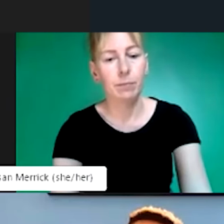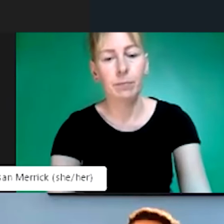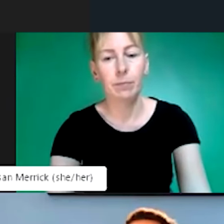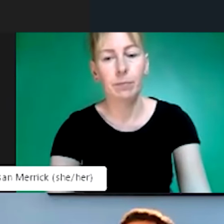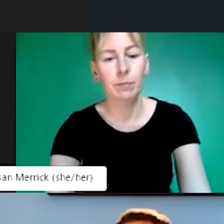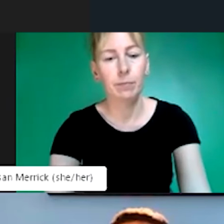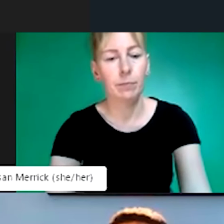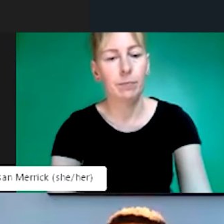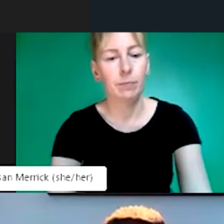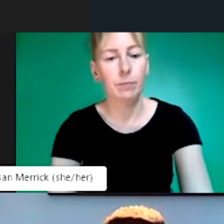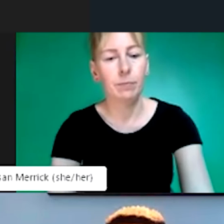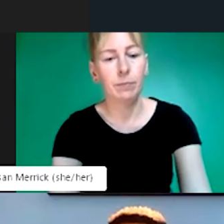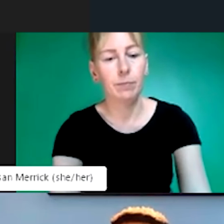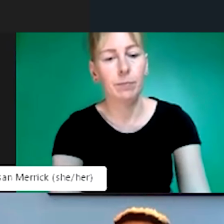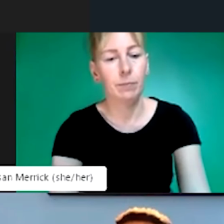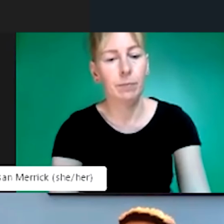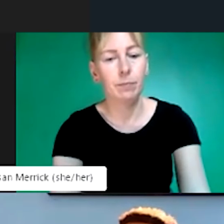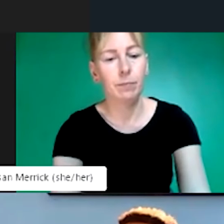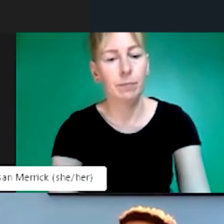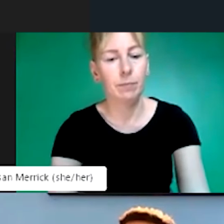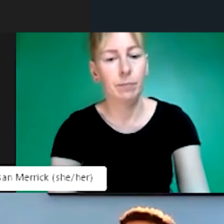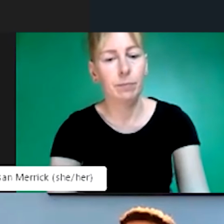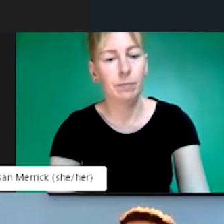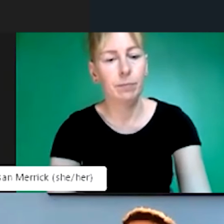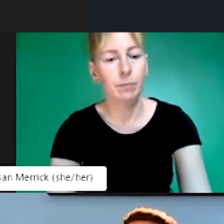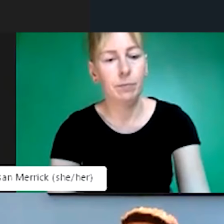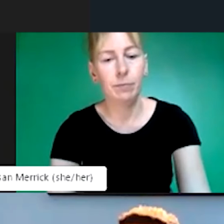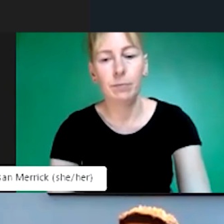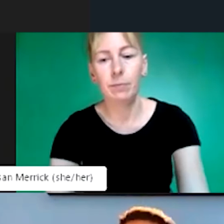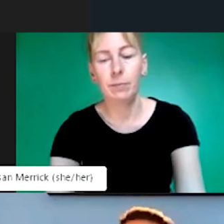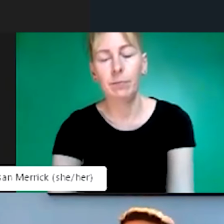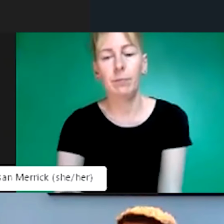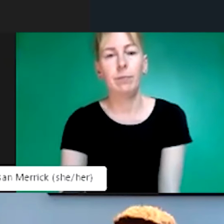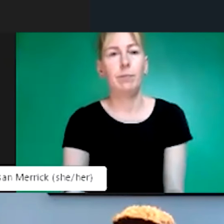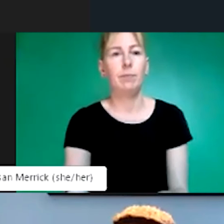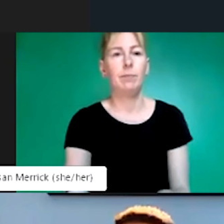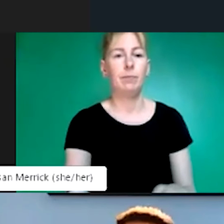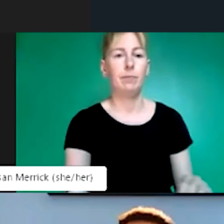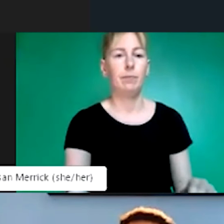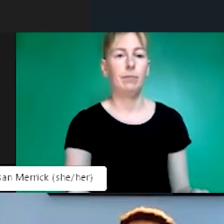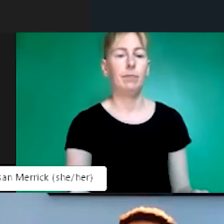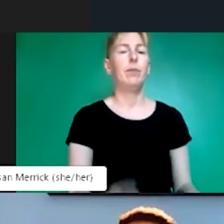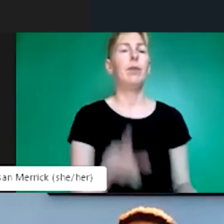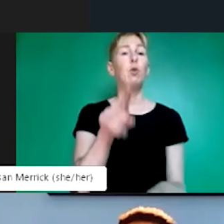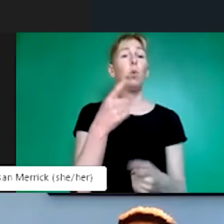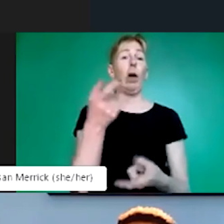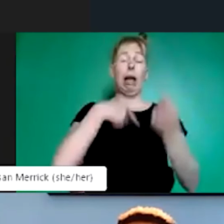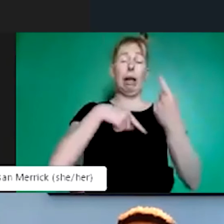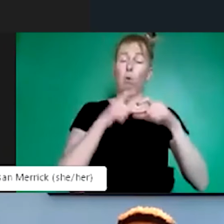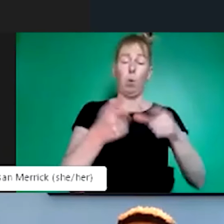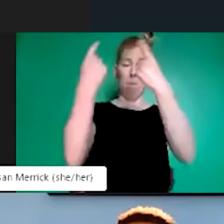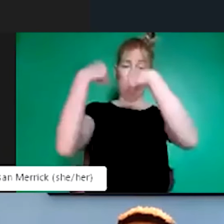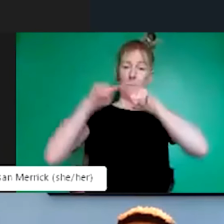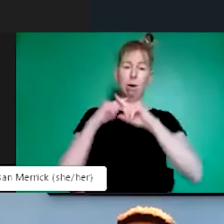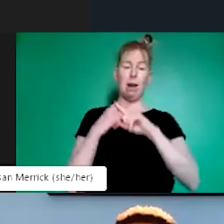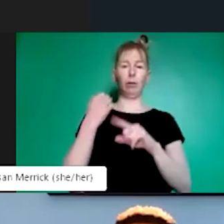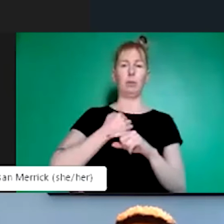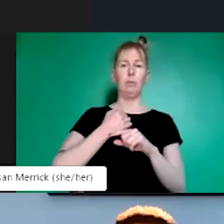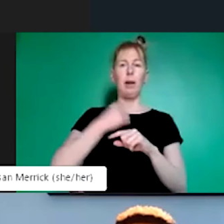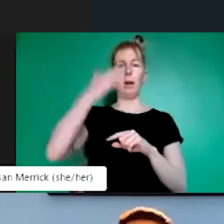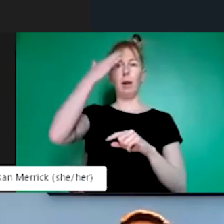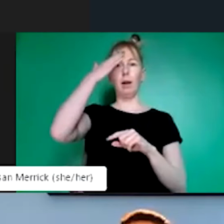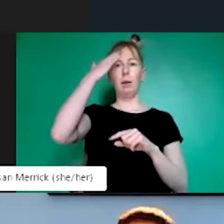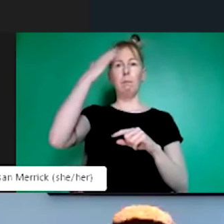language, my mother tongue, as a place where I can enact forms of care. Yeah, so I can